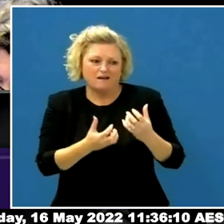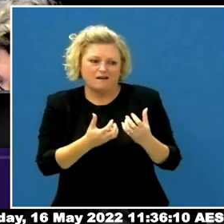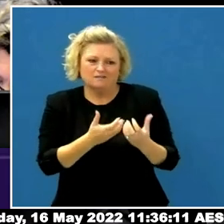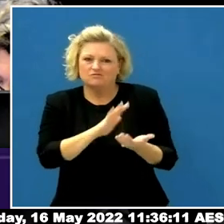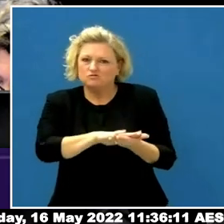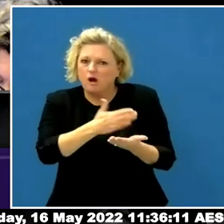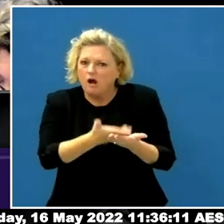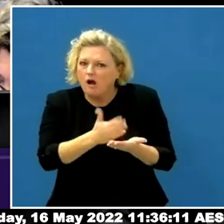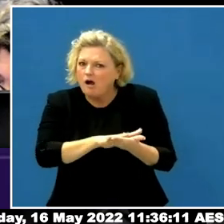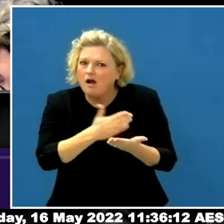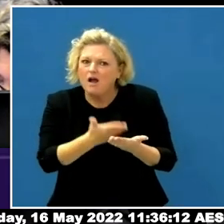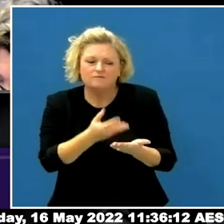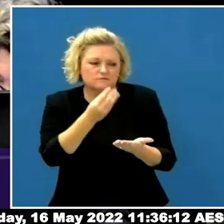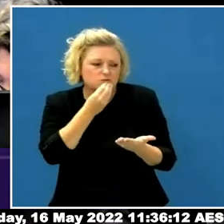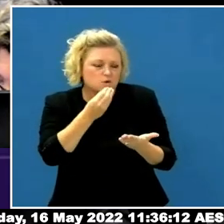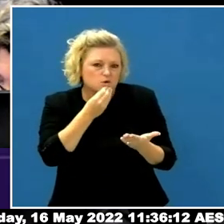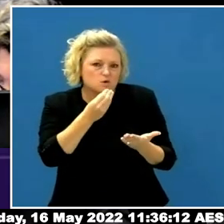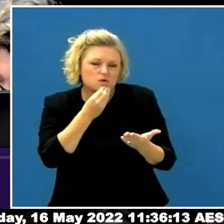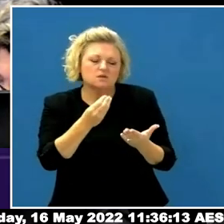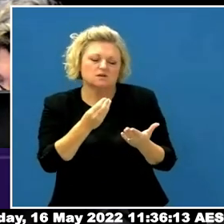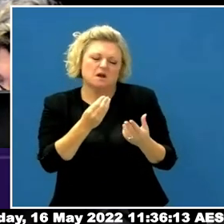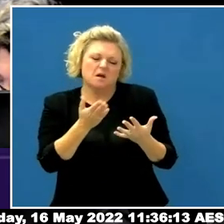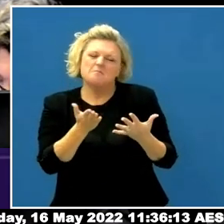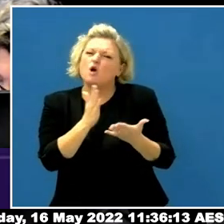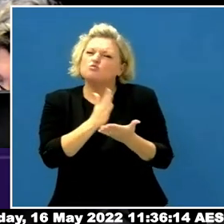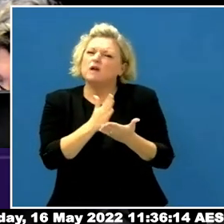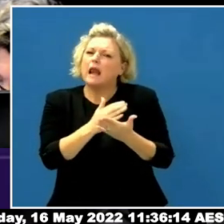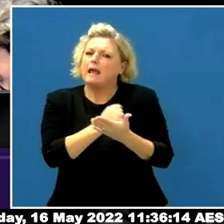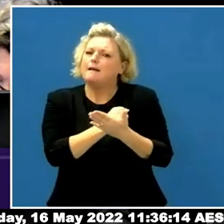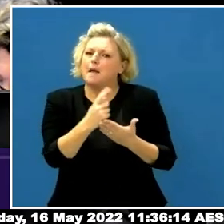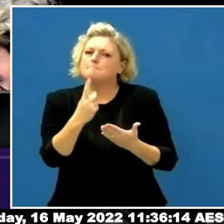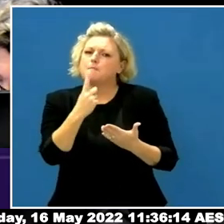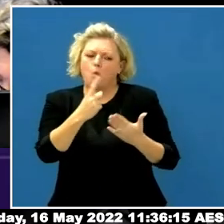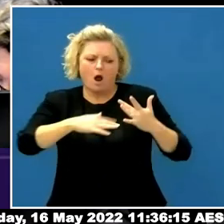the socialising. MR FOGARTY: Yes. Because I think it's important.